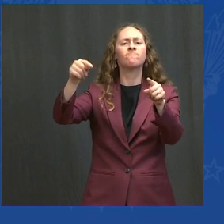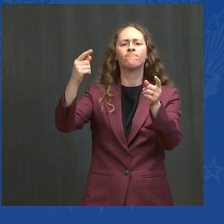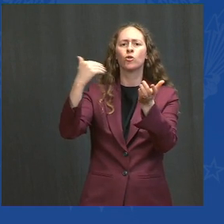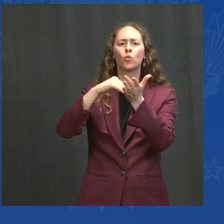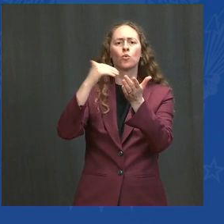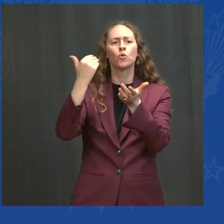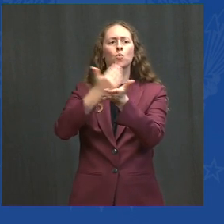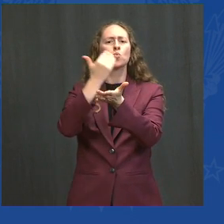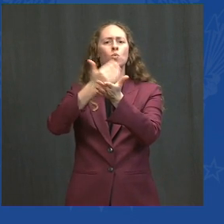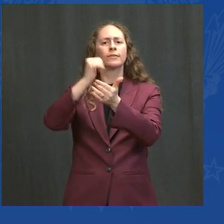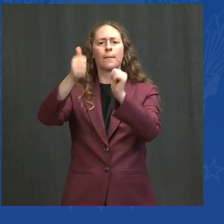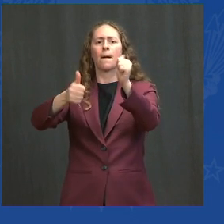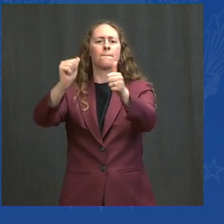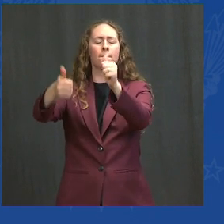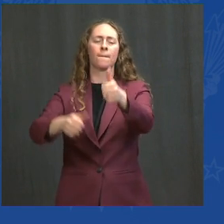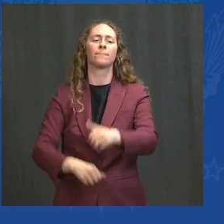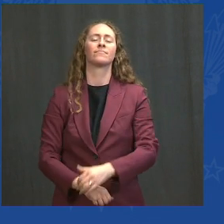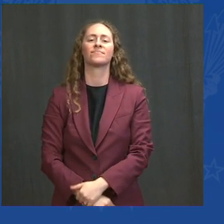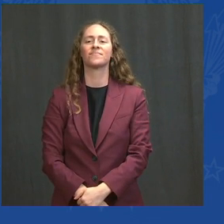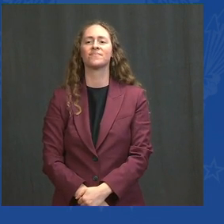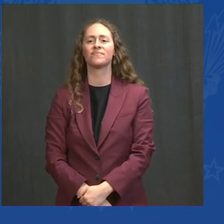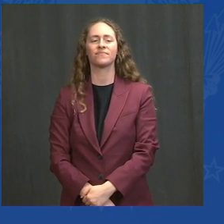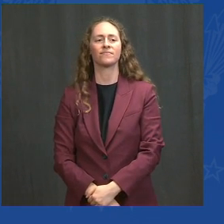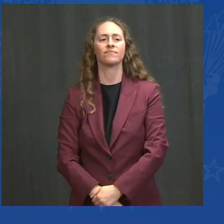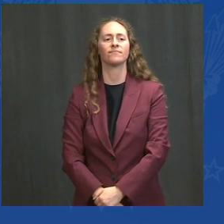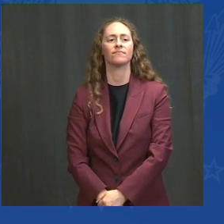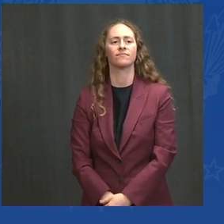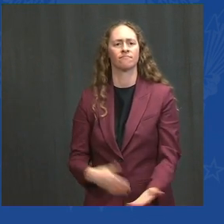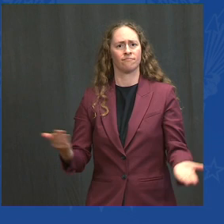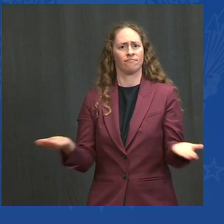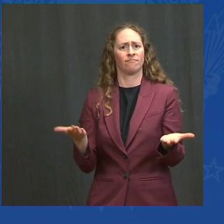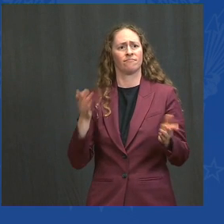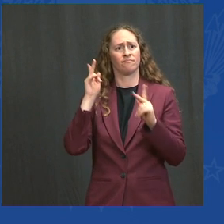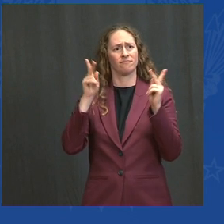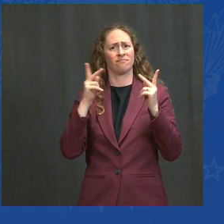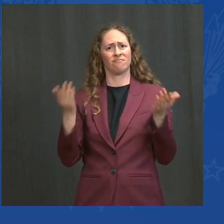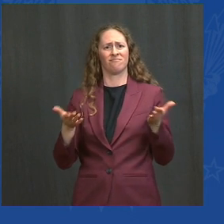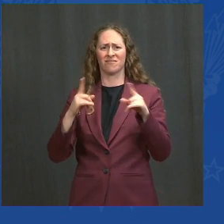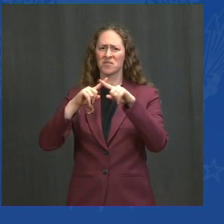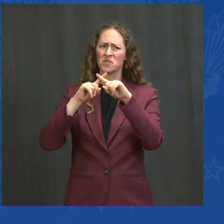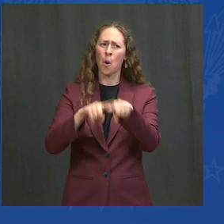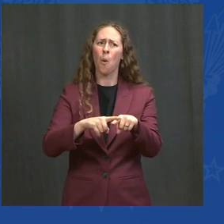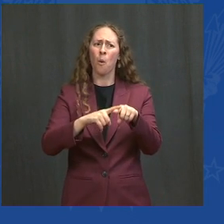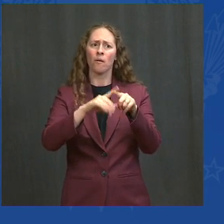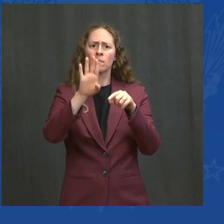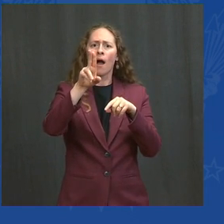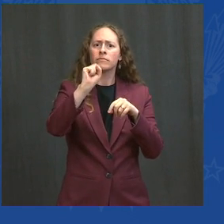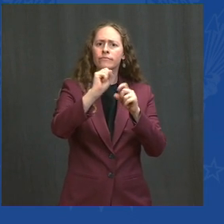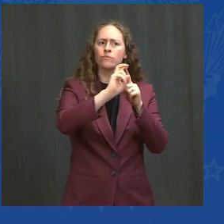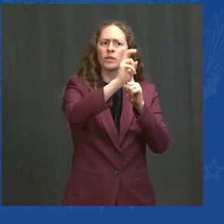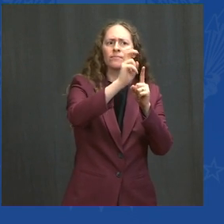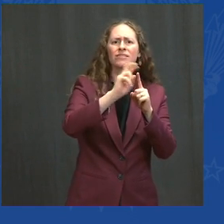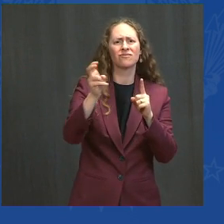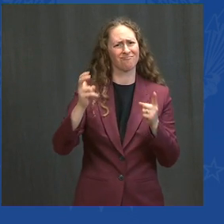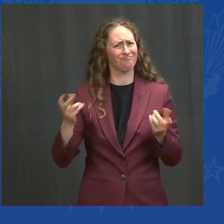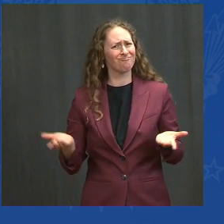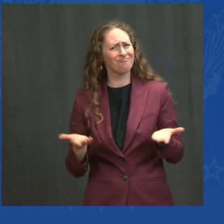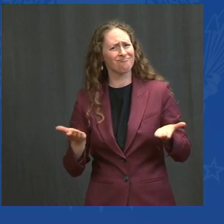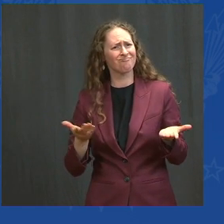A whole lot of people here in Wisconsin depend on public transportations, like the bus system here in La Crosse, to get to work, to school, and get around.